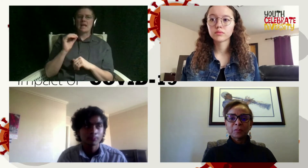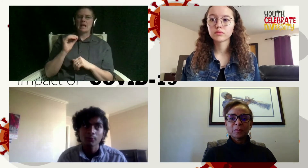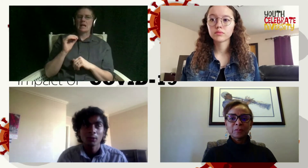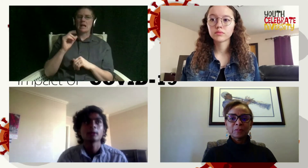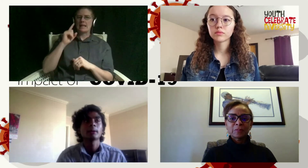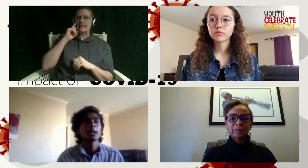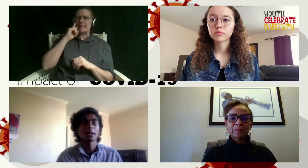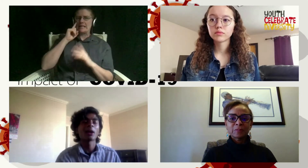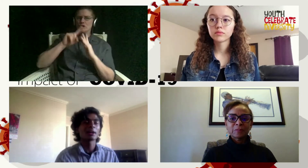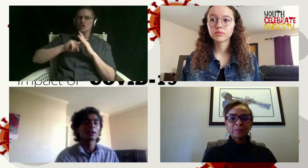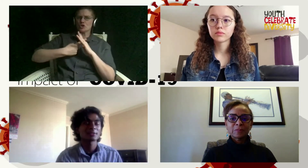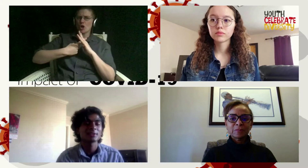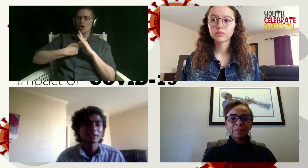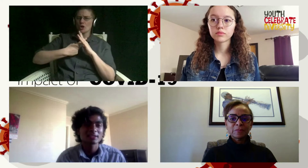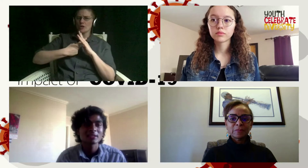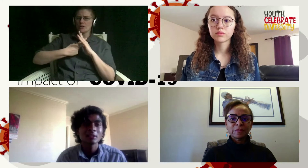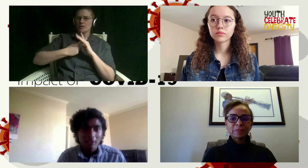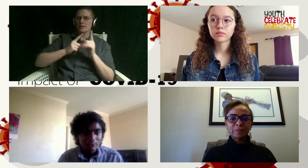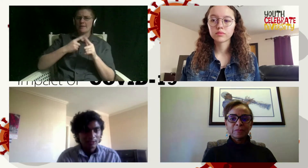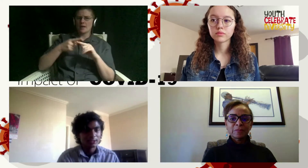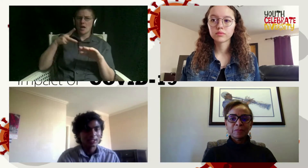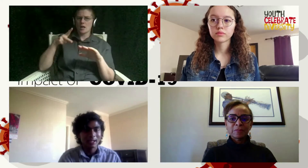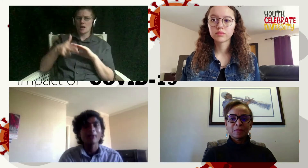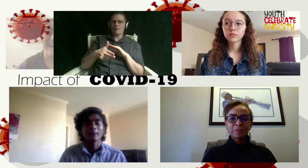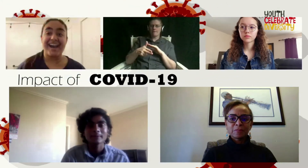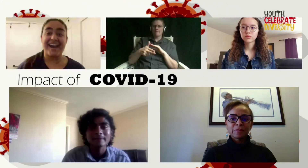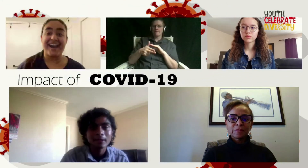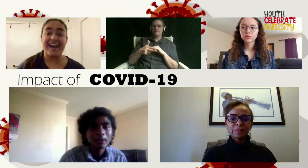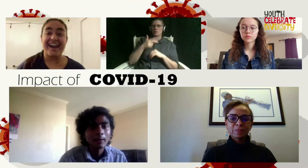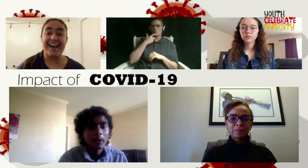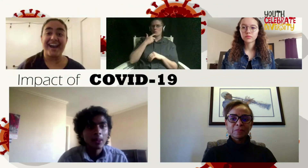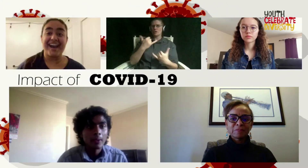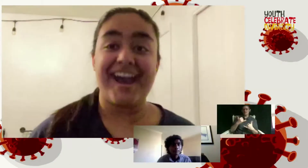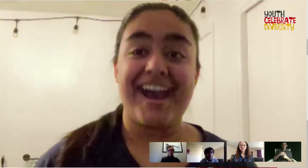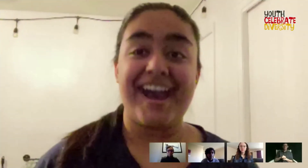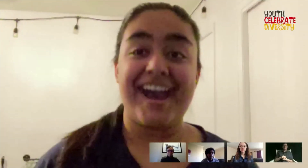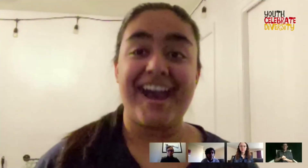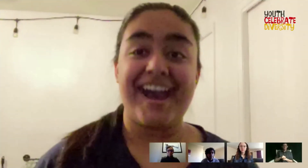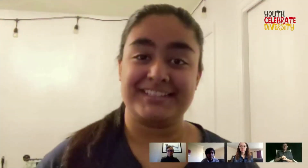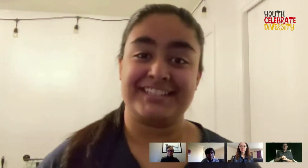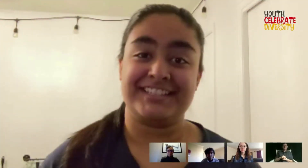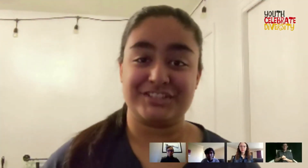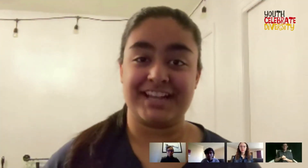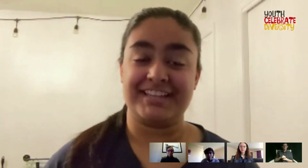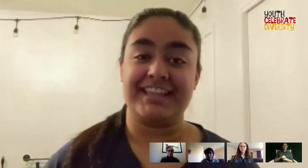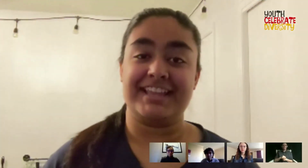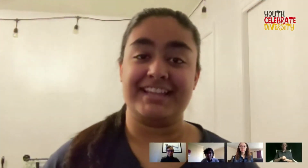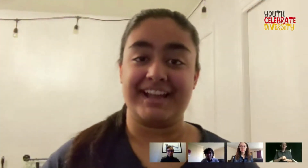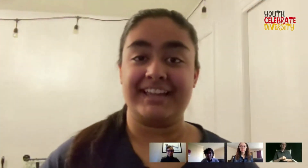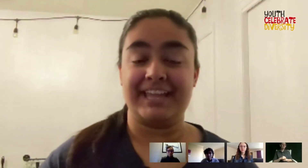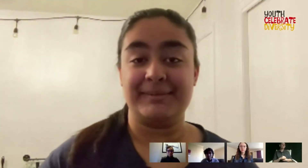before and then it got cut off so let's let's watch that now hi my name is shahid and i am a